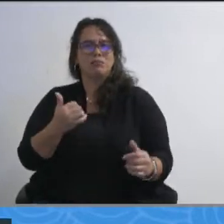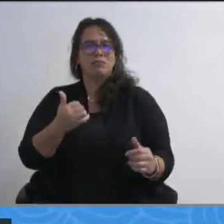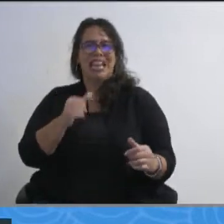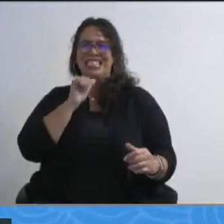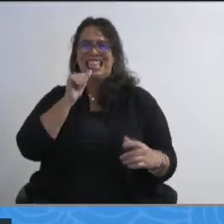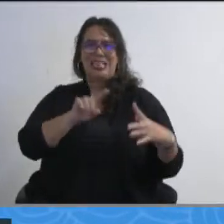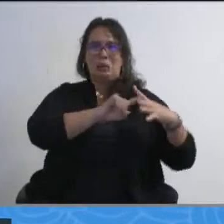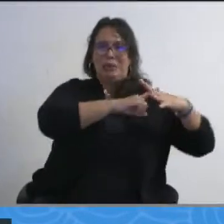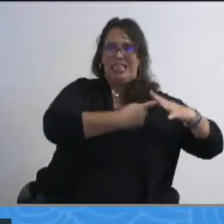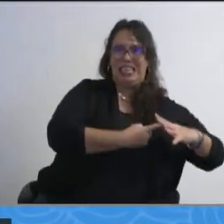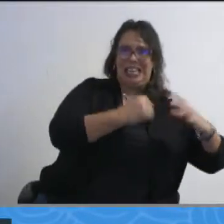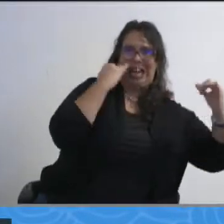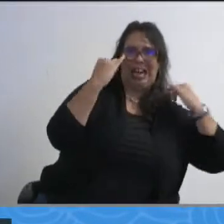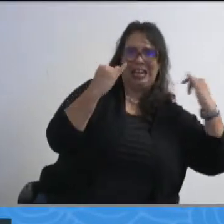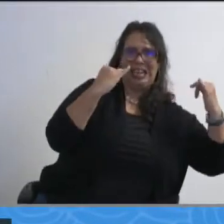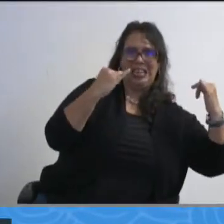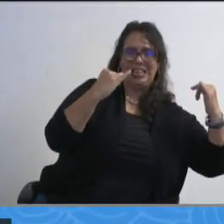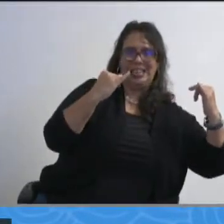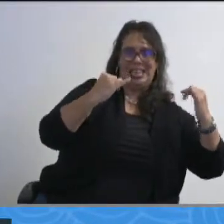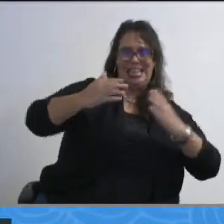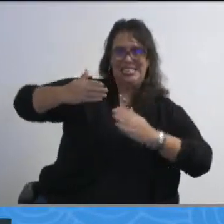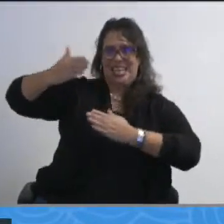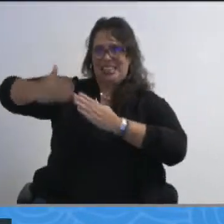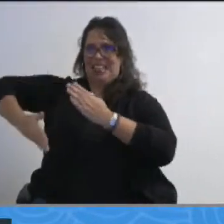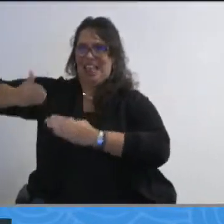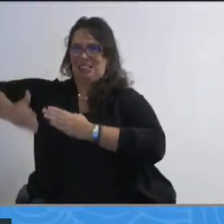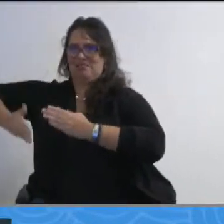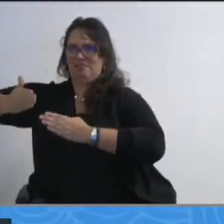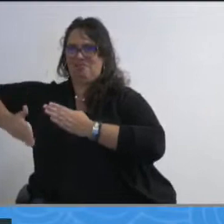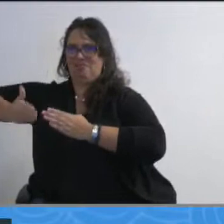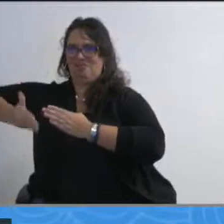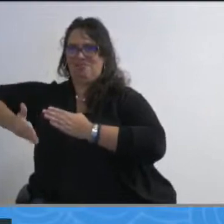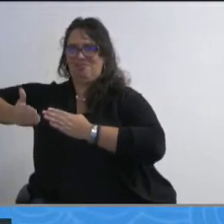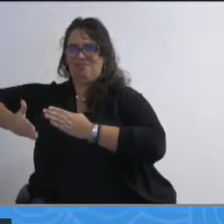But we to do it after we look at the master schedules